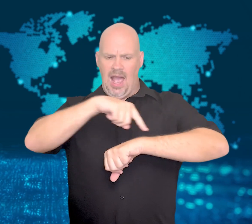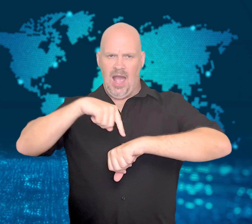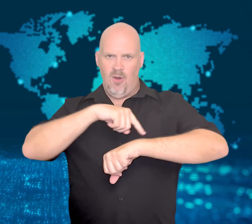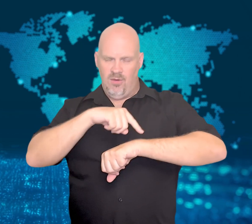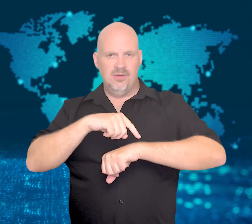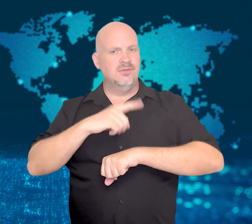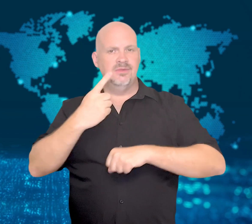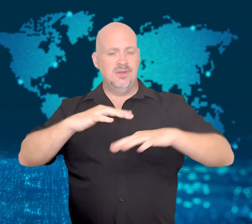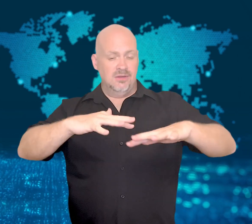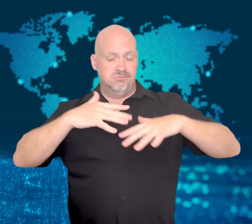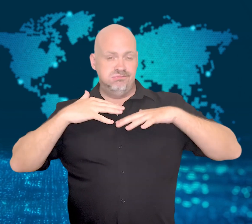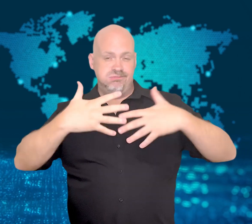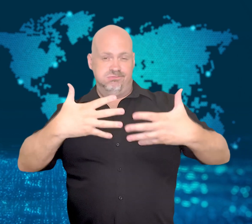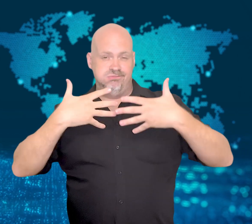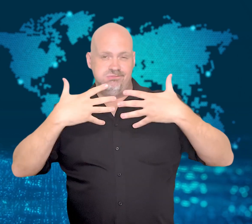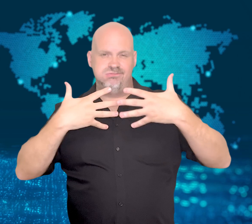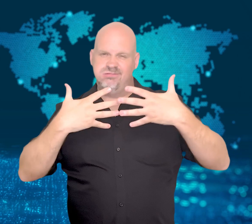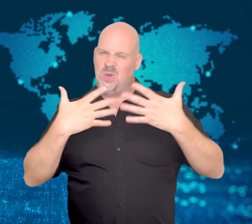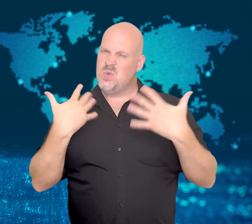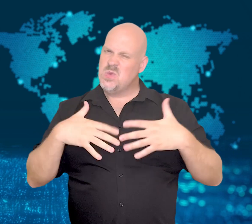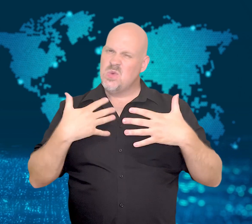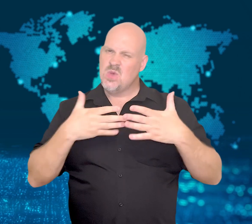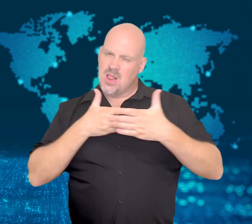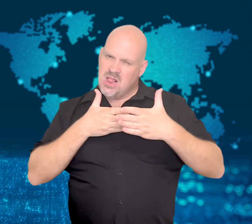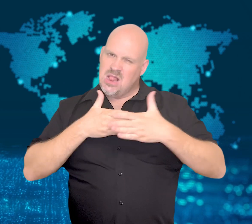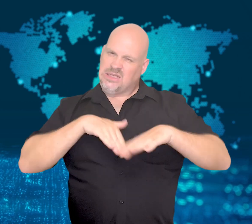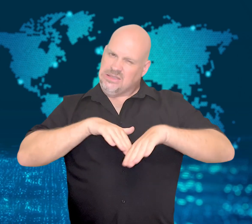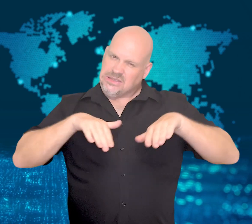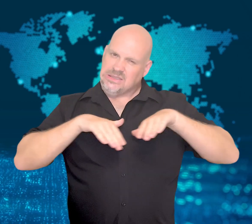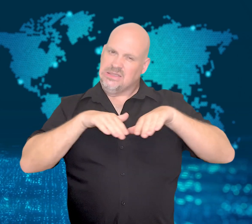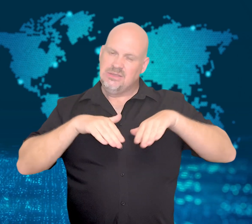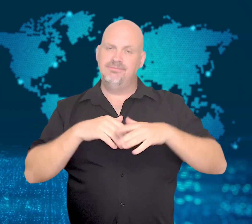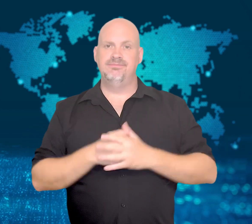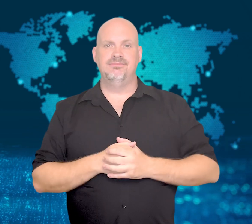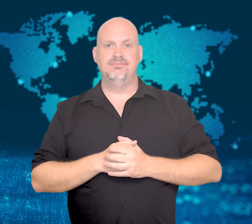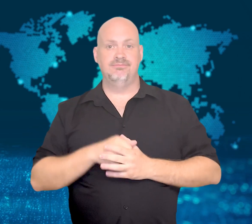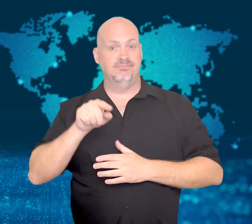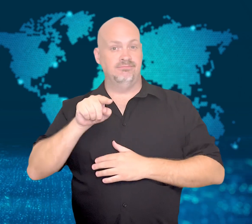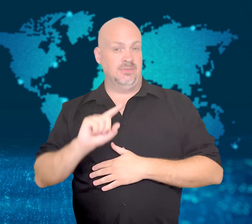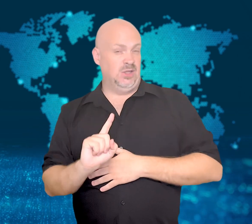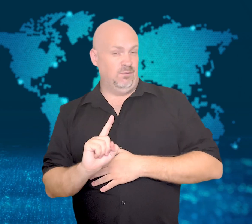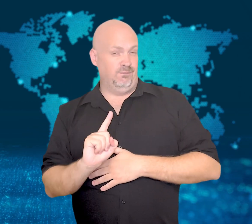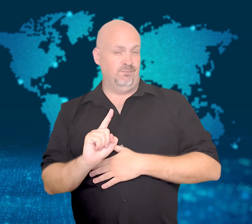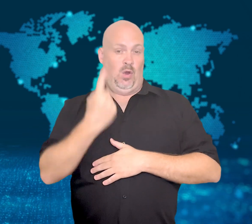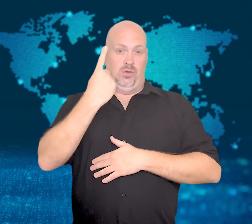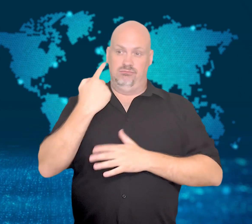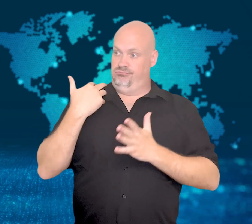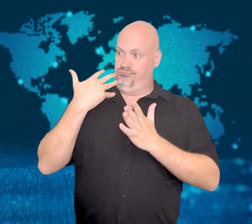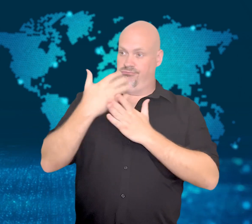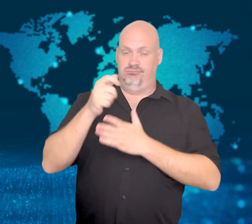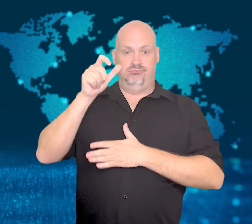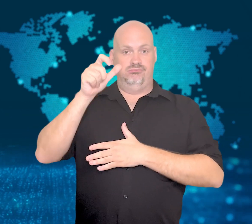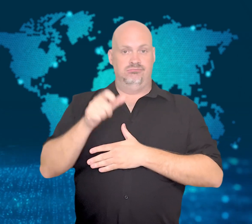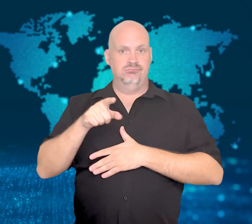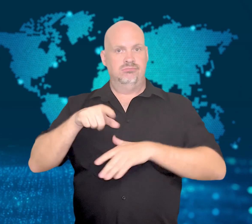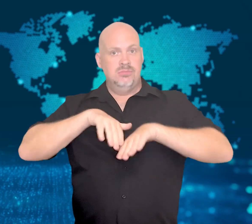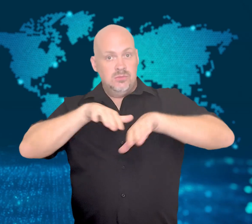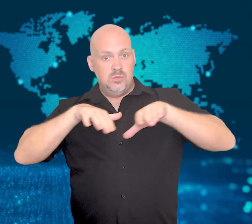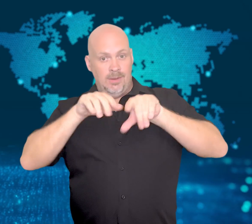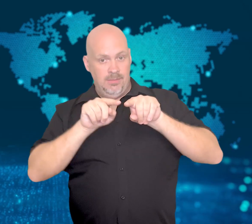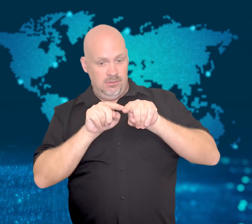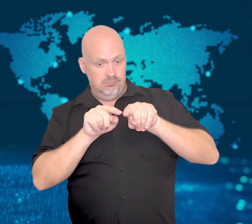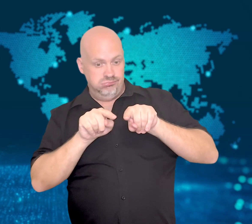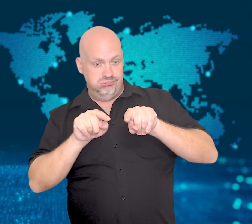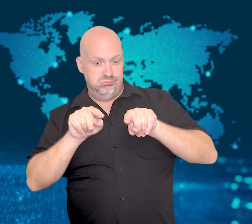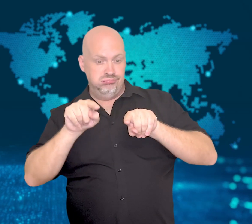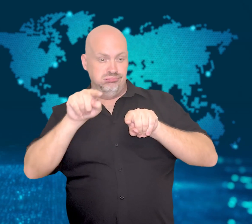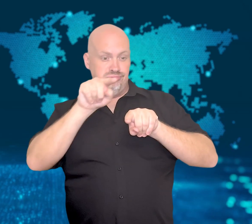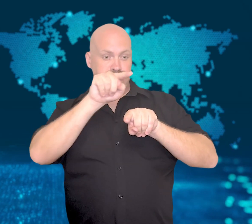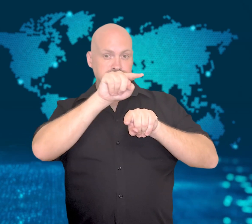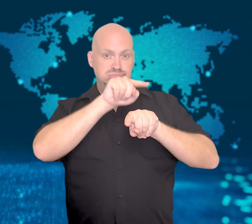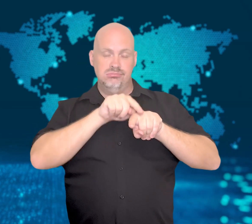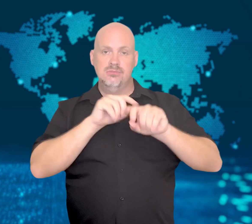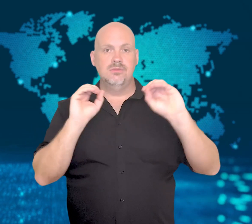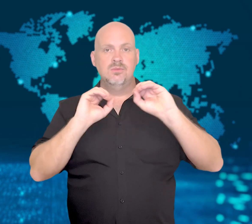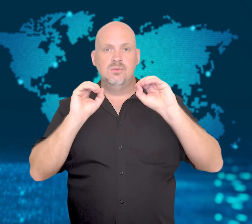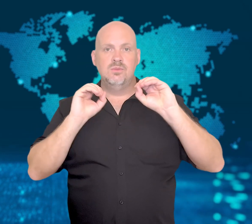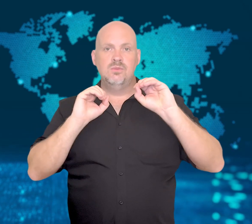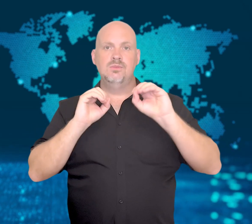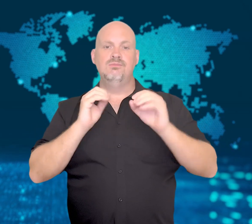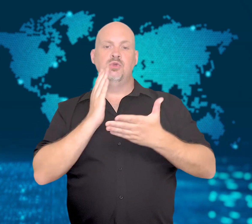He is the first person to achieve a non-stop swim around the perimeter of the Grand Cayman island.